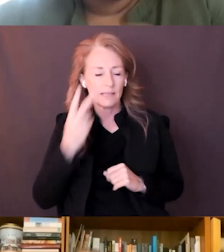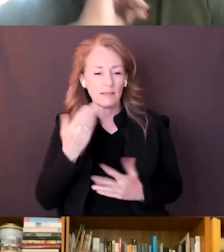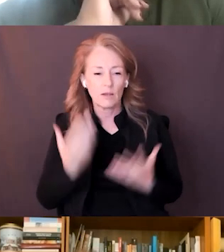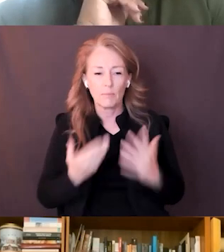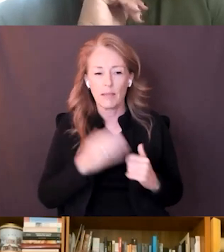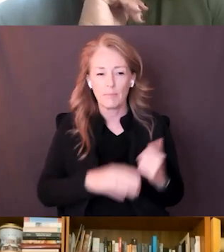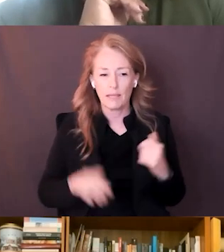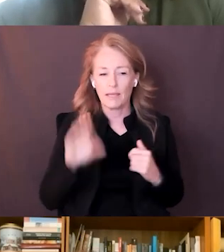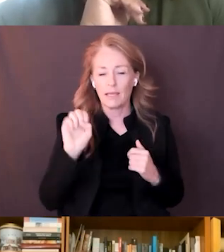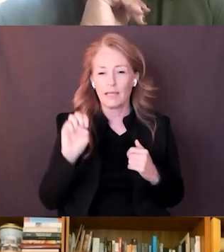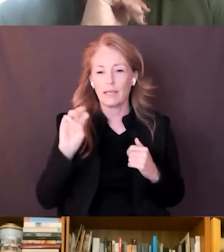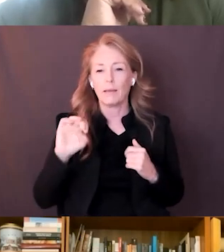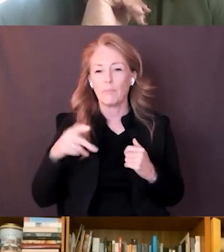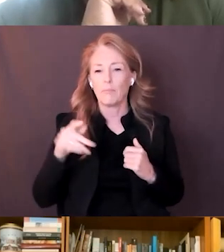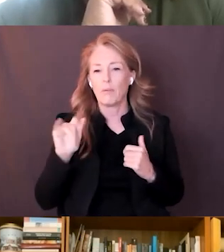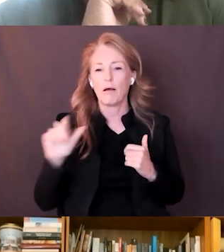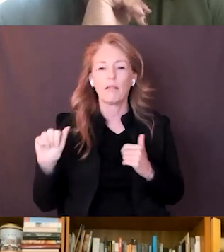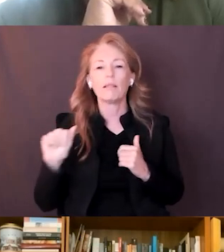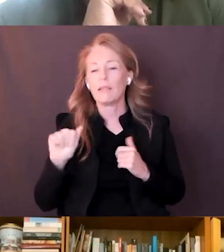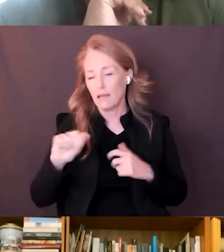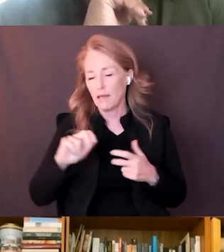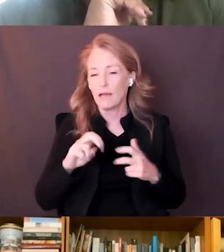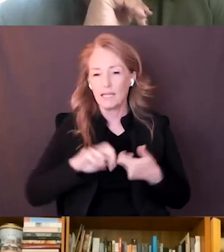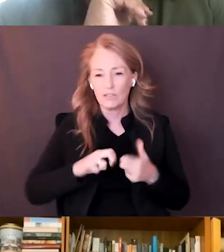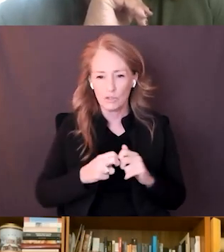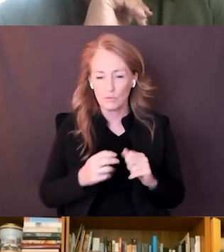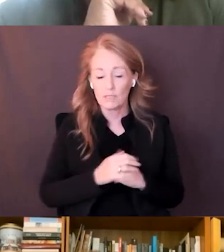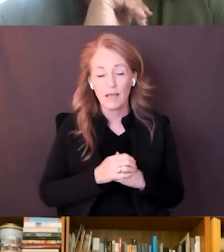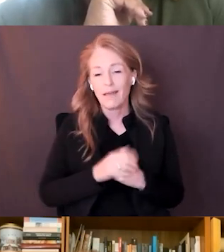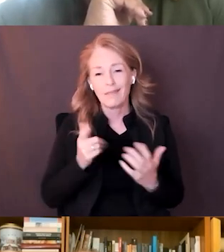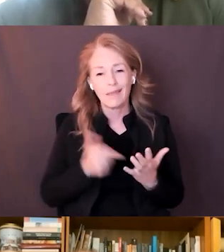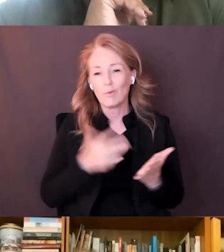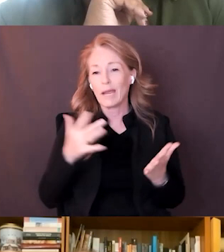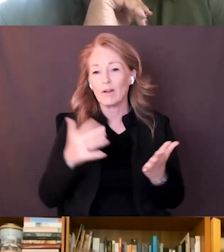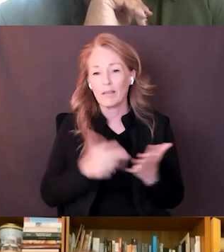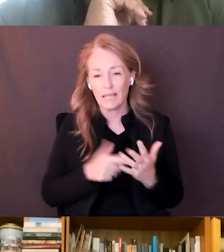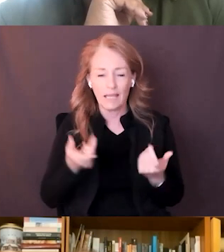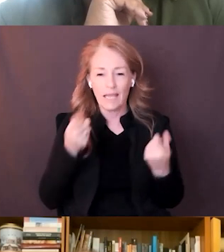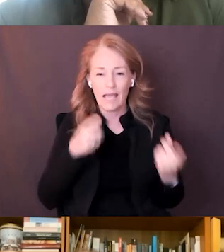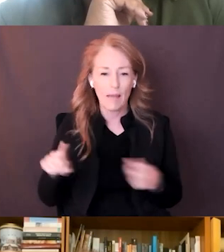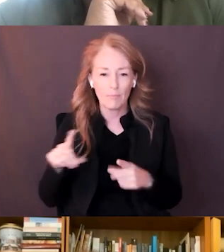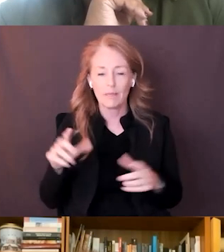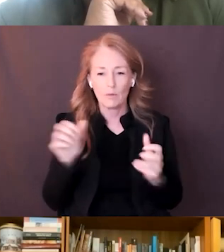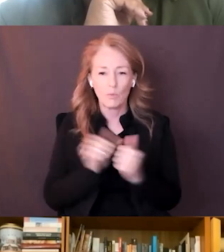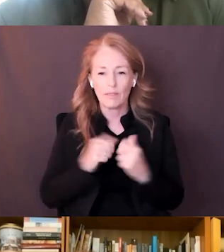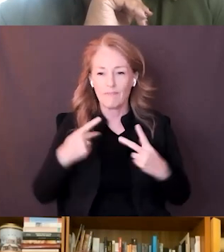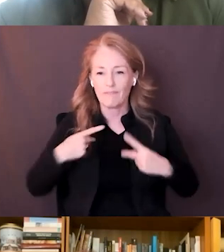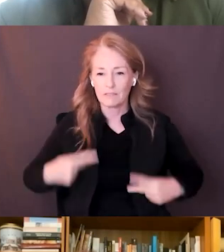THOSE RARELY COME UP WITH THE HOSPITAL SIDE, BUT FREQUENTLY